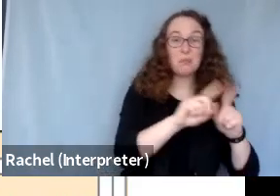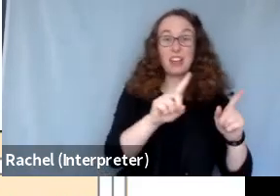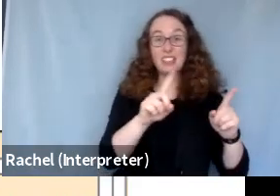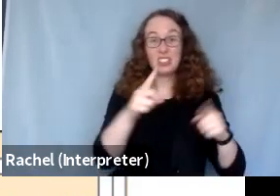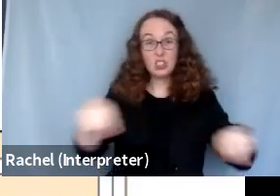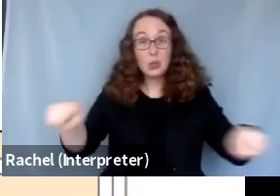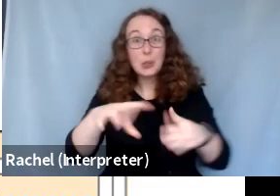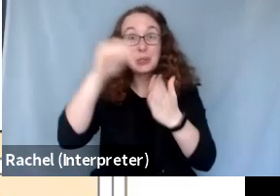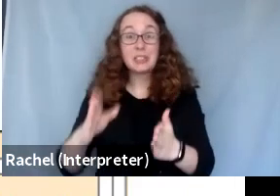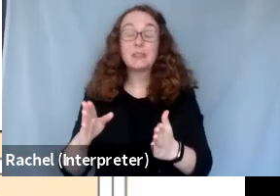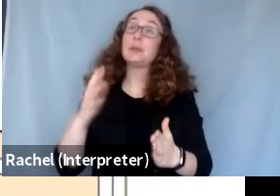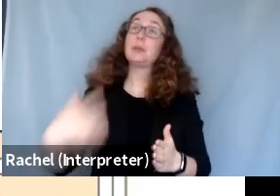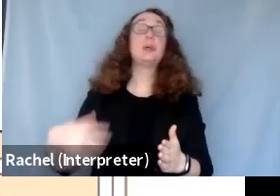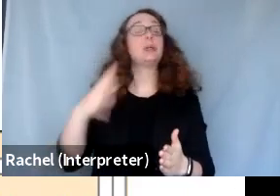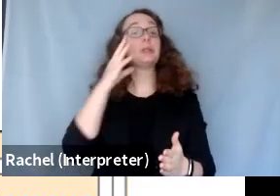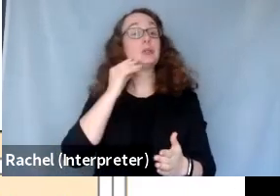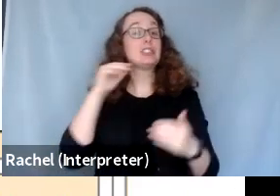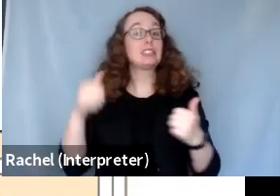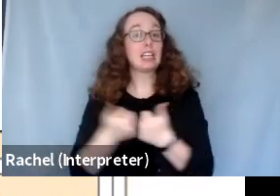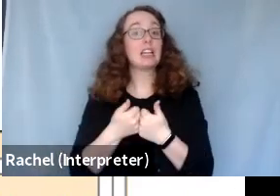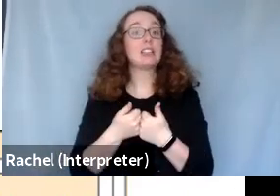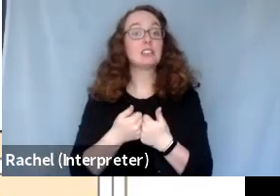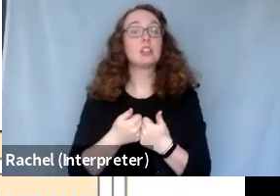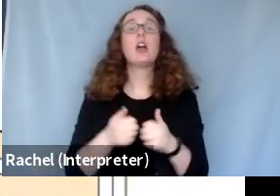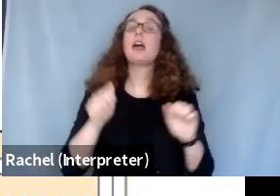We're super accessible via phone, via email, and